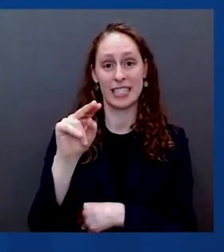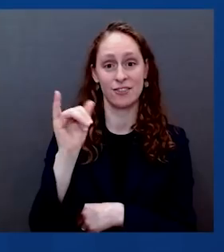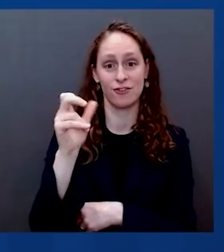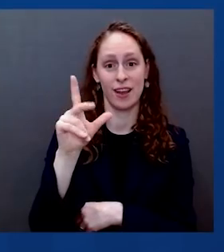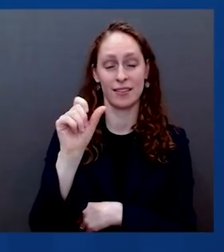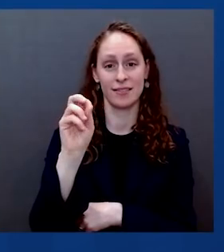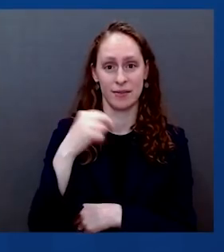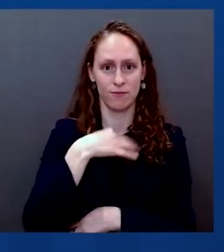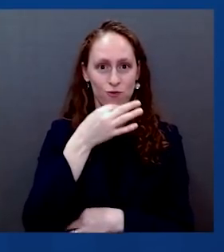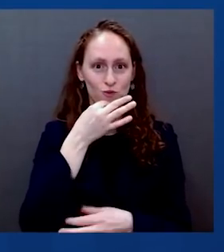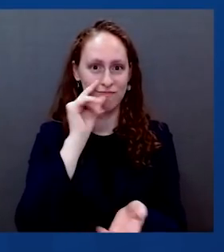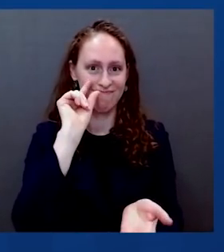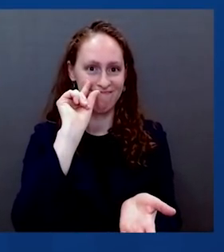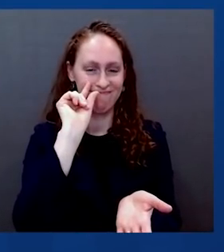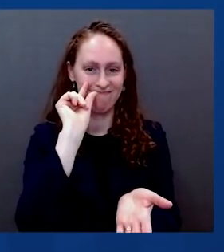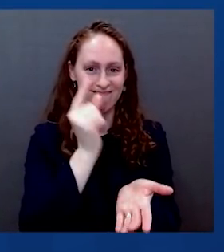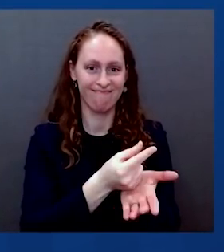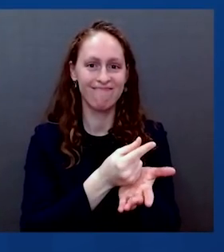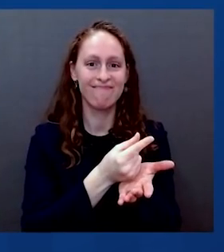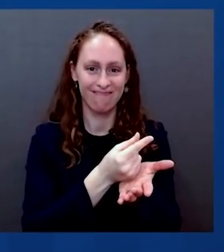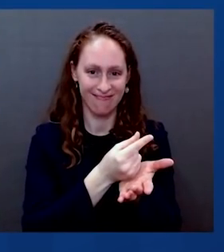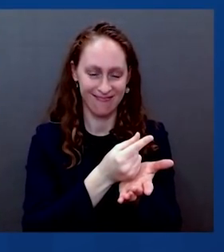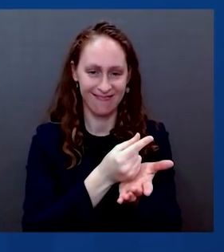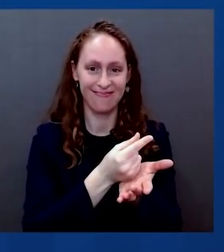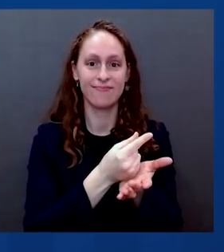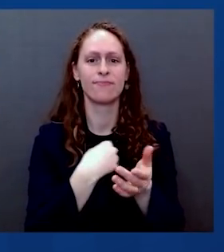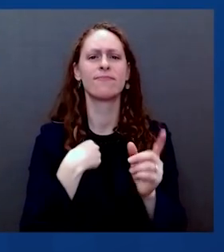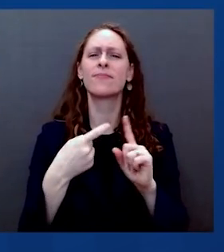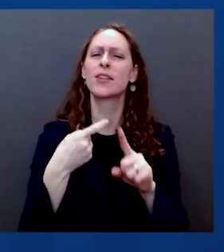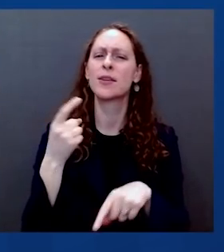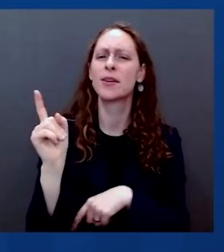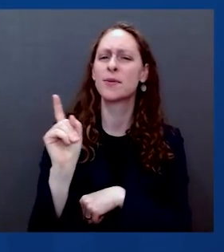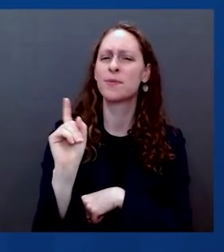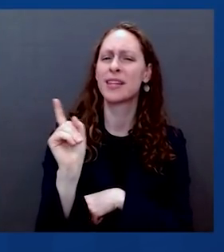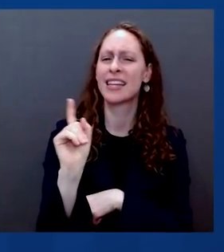And I humbly serve as the 80th Spelman College SGA president.